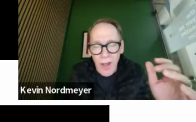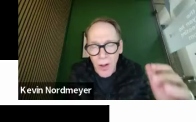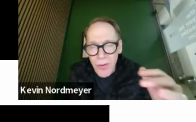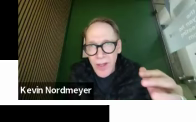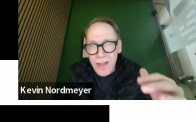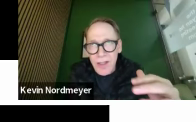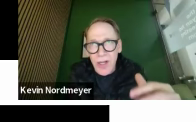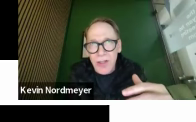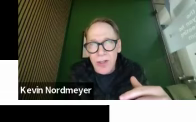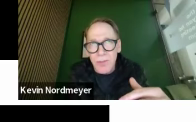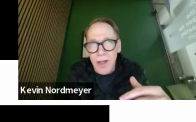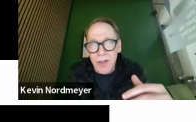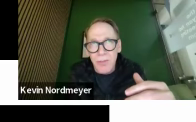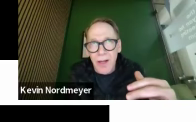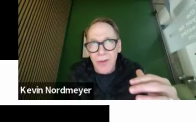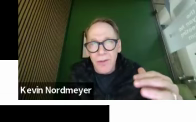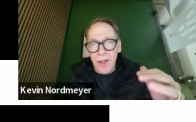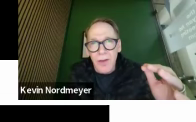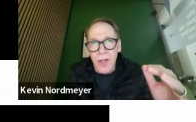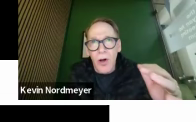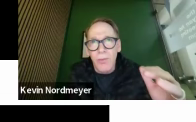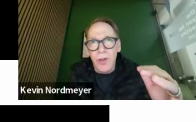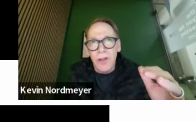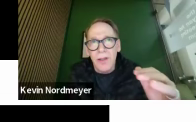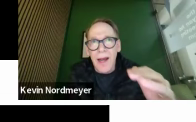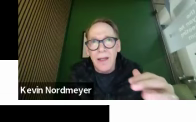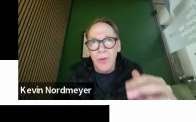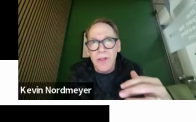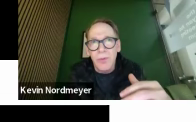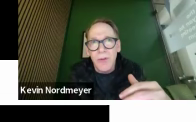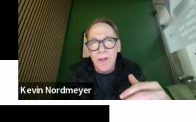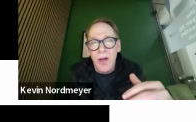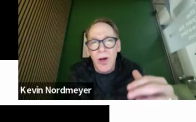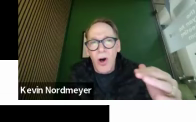so all the things that Jason just mentioned about the ALL book guiding principles,